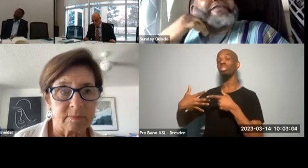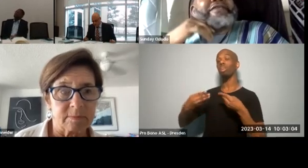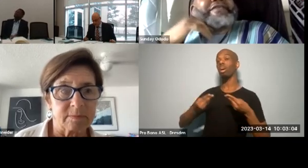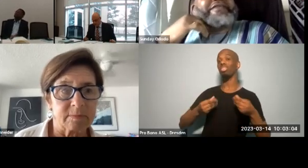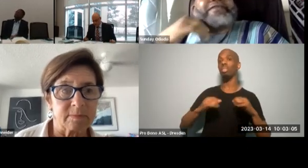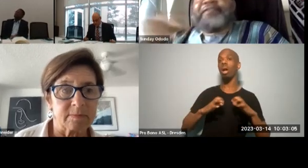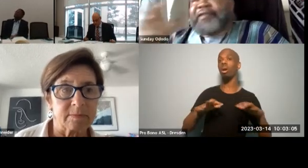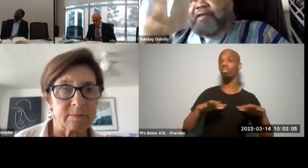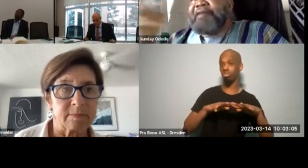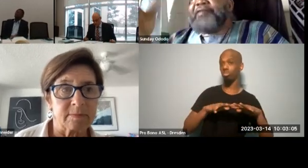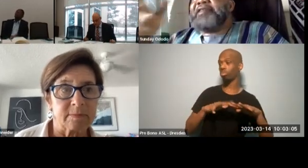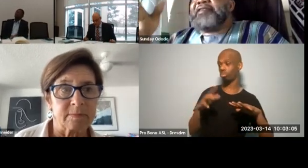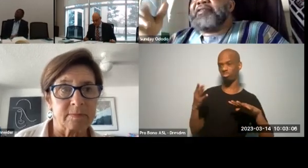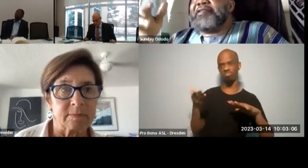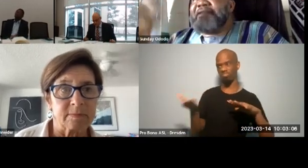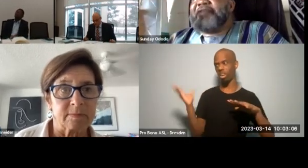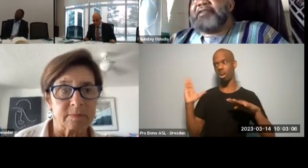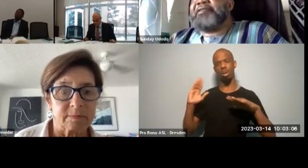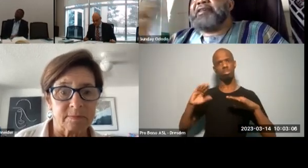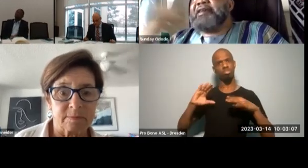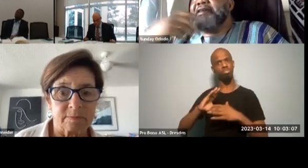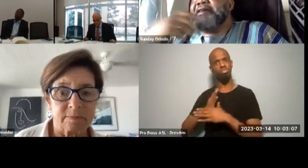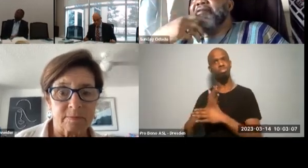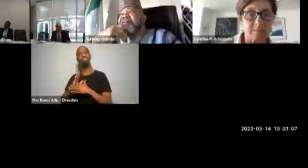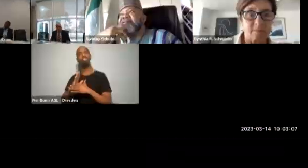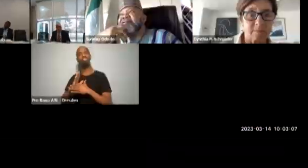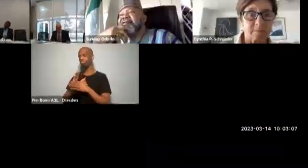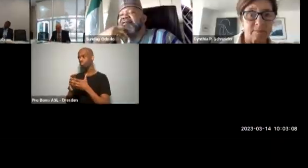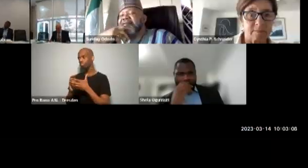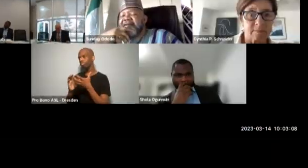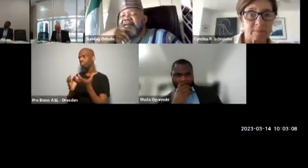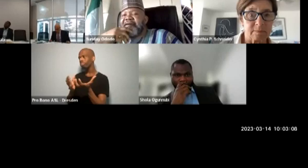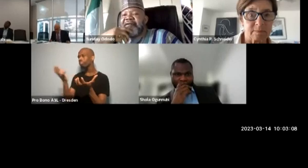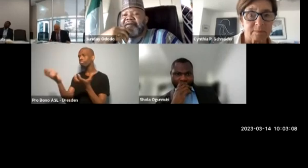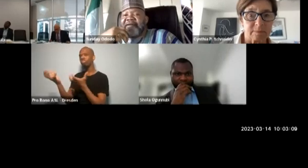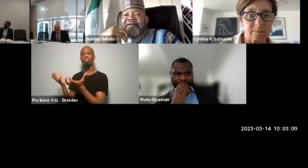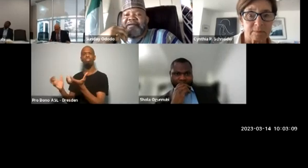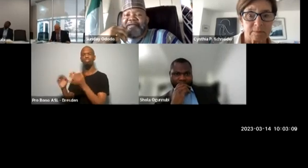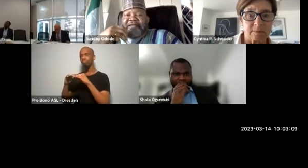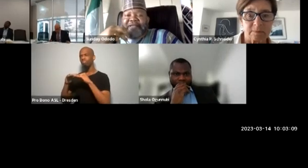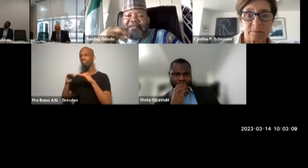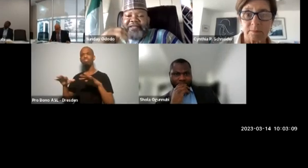of many diverse peoples from near and far. My name is Aziz Douai, and I'm the dean